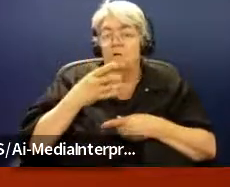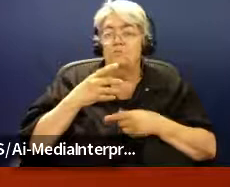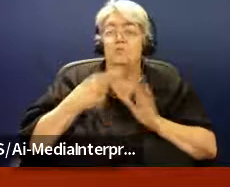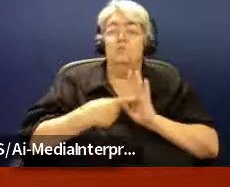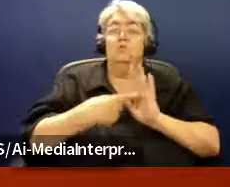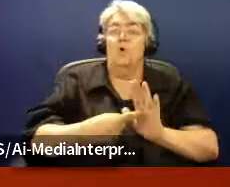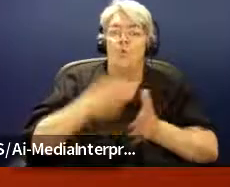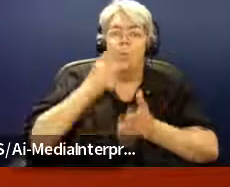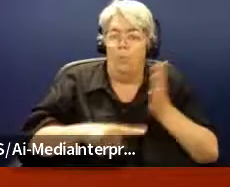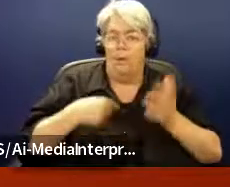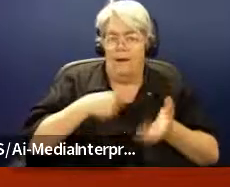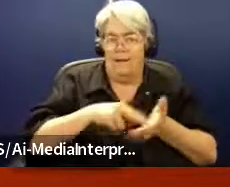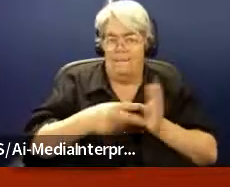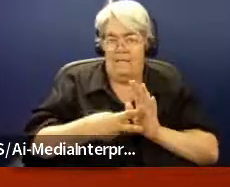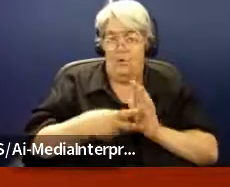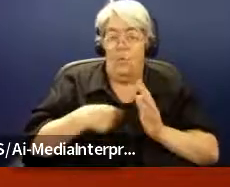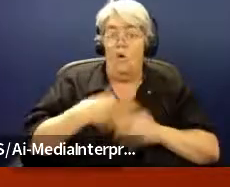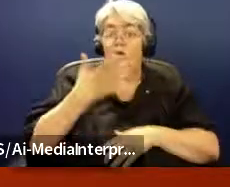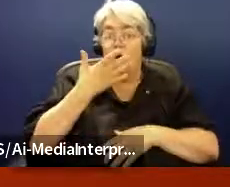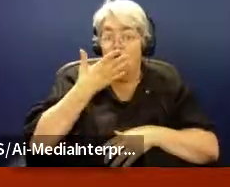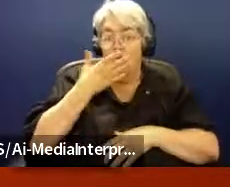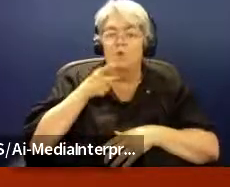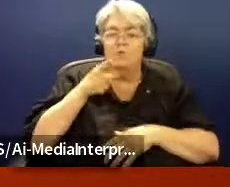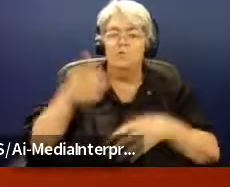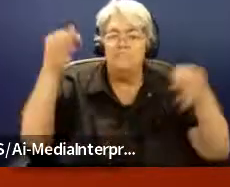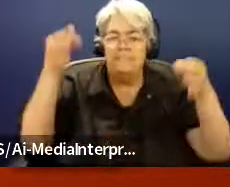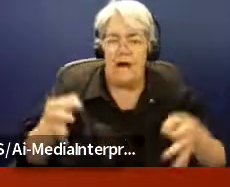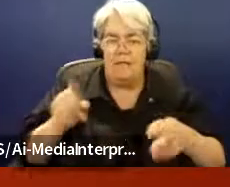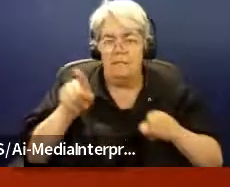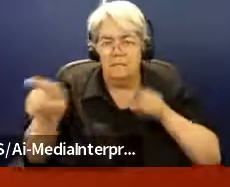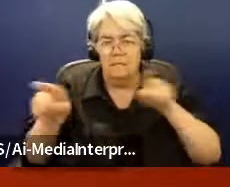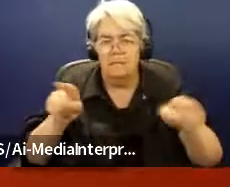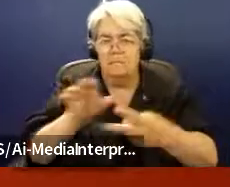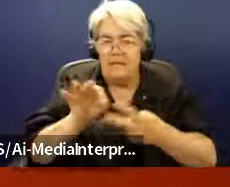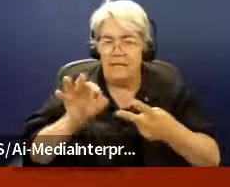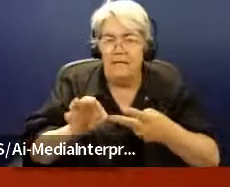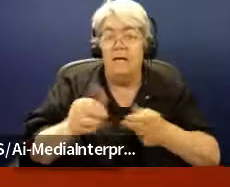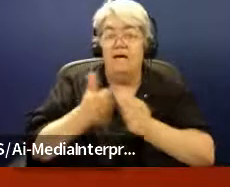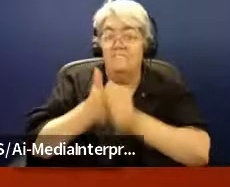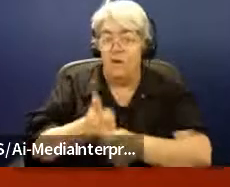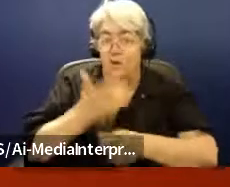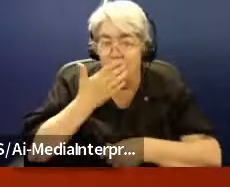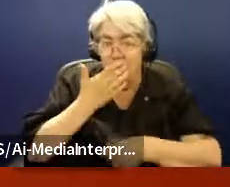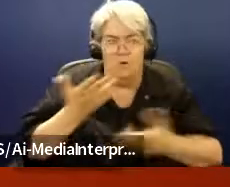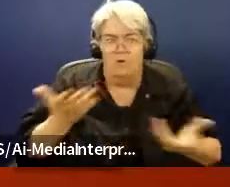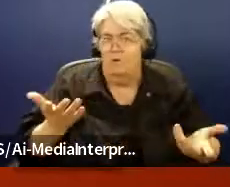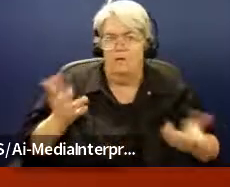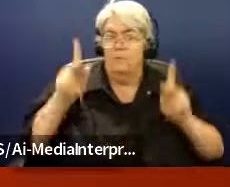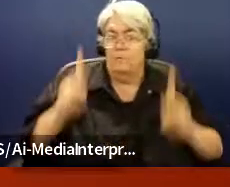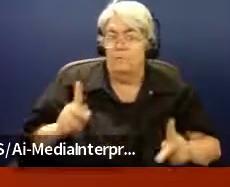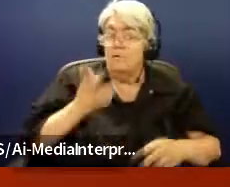Use of color, we have gone into this, talking about not using color to convey meaning,